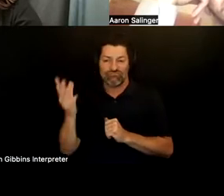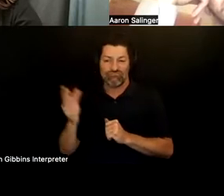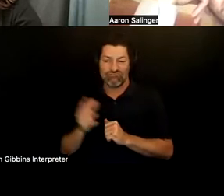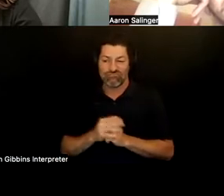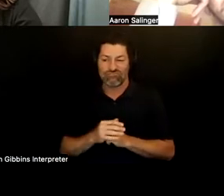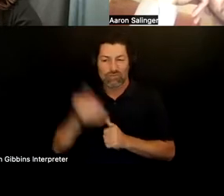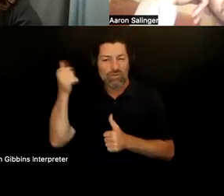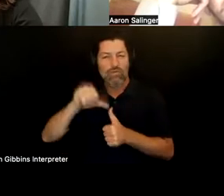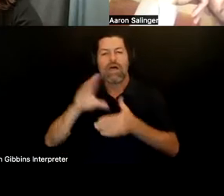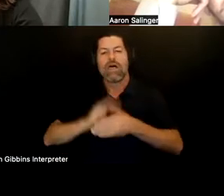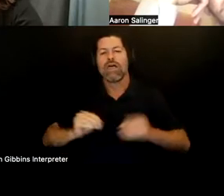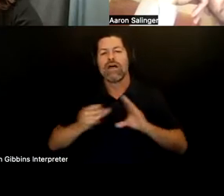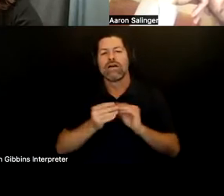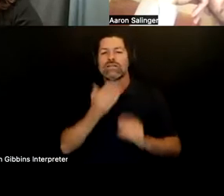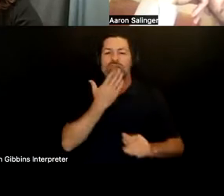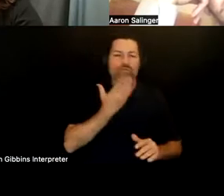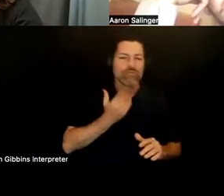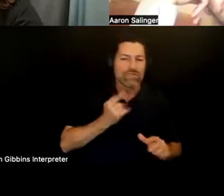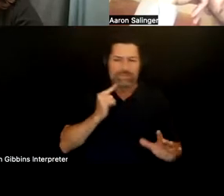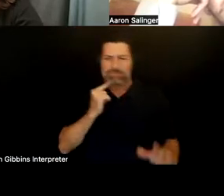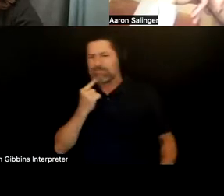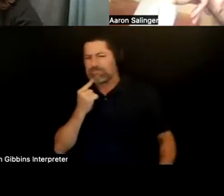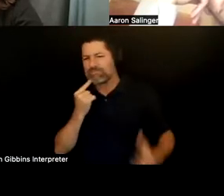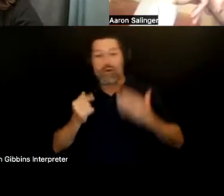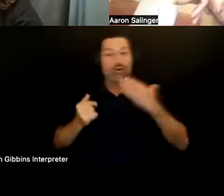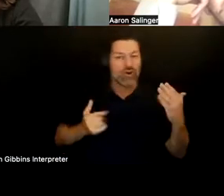whole like sweetness and bitterness. 19:59:25 Good times bad times right We're